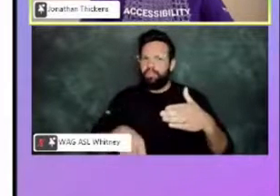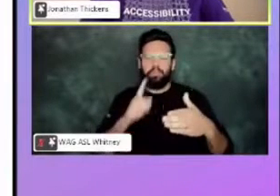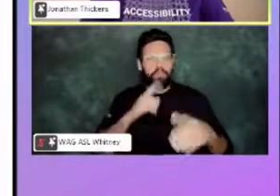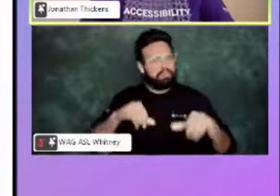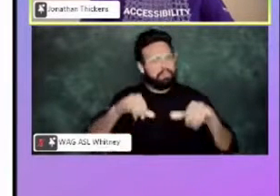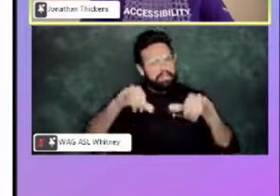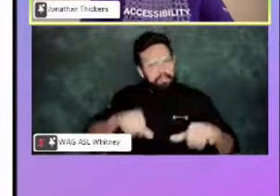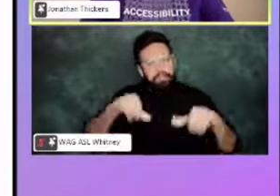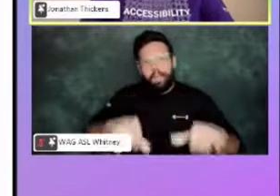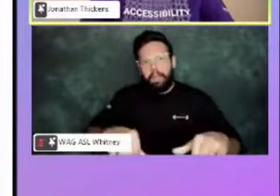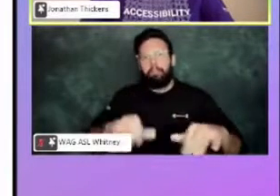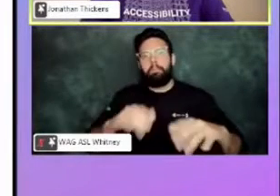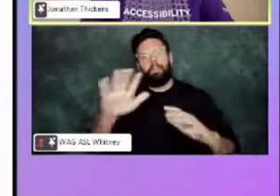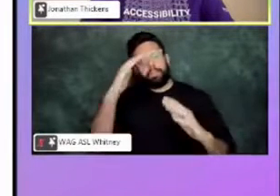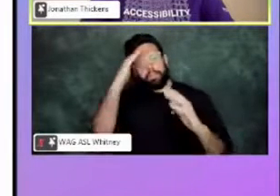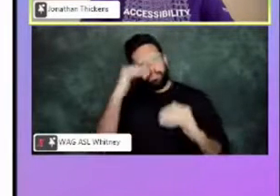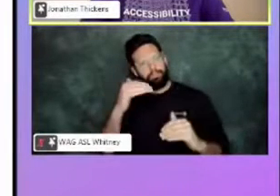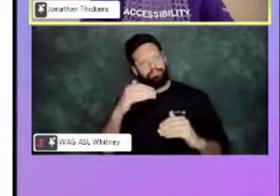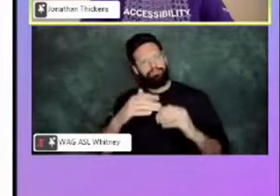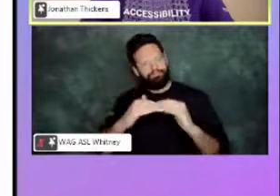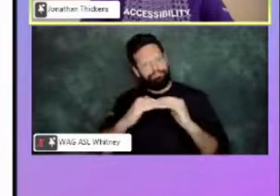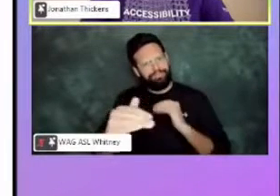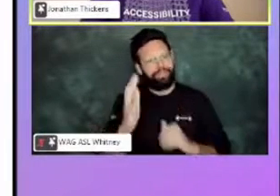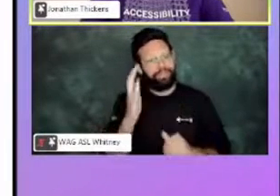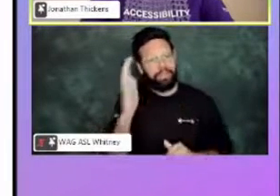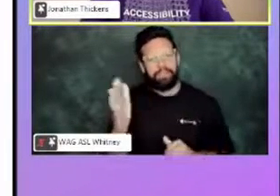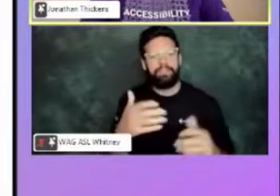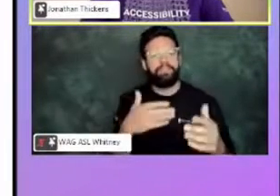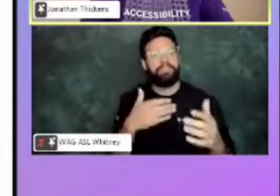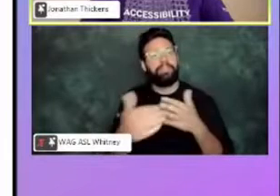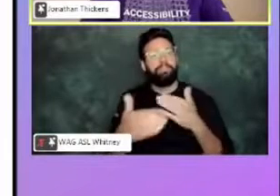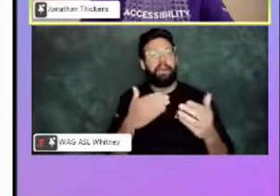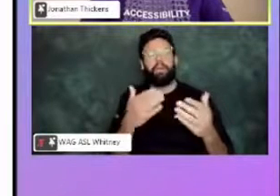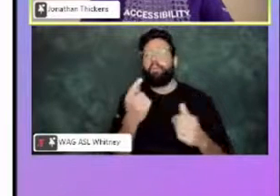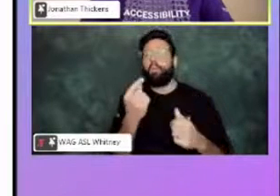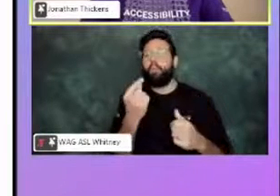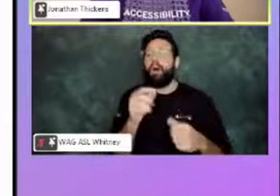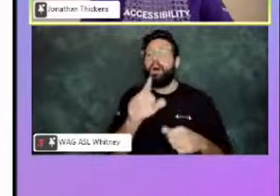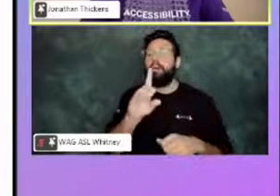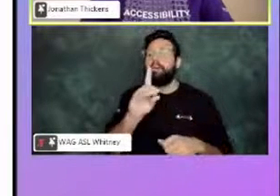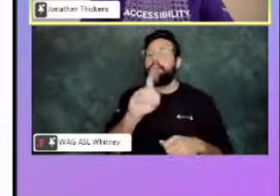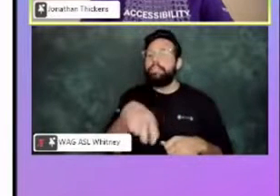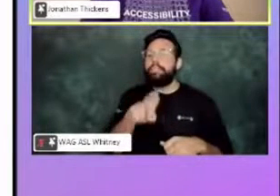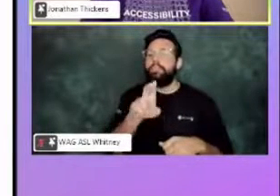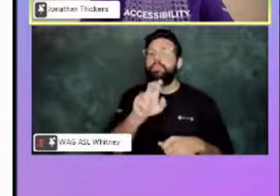Whether you're using axe DevTools, HTML APIs, or CLI, the axe DevTools browser extension, axe Linter